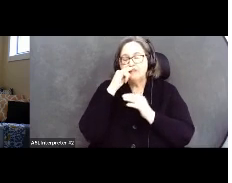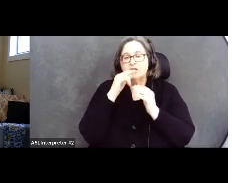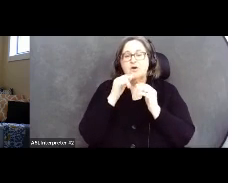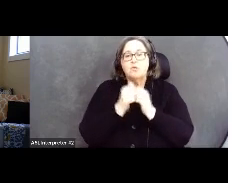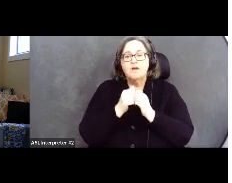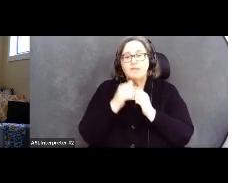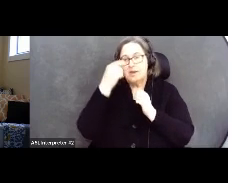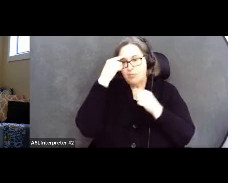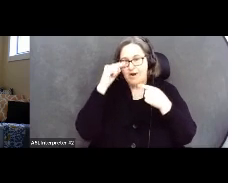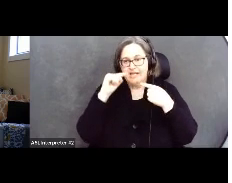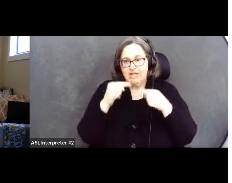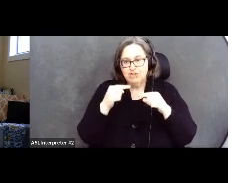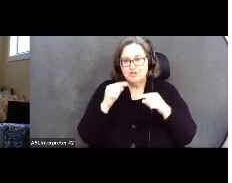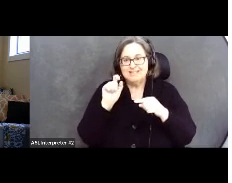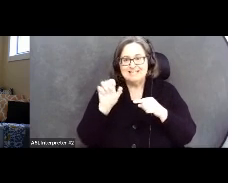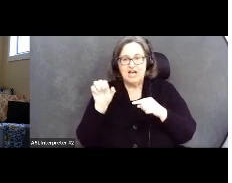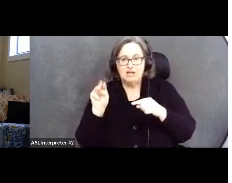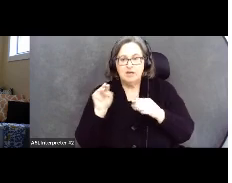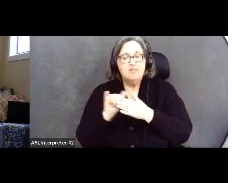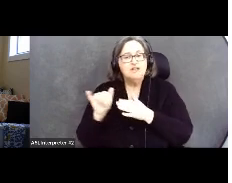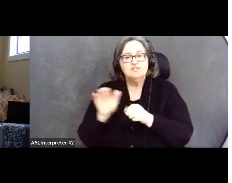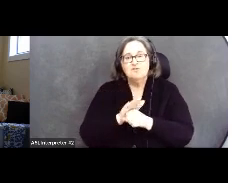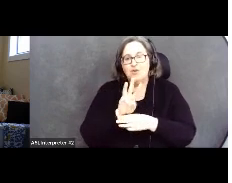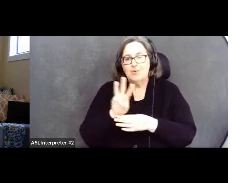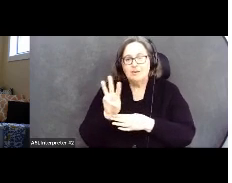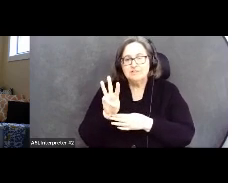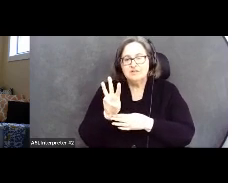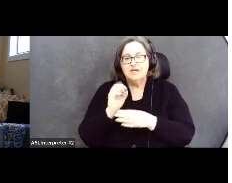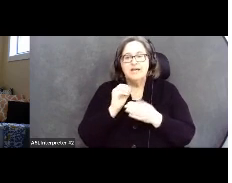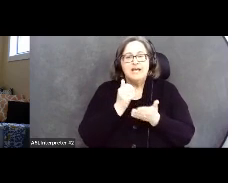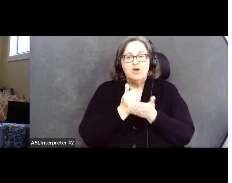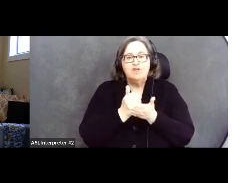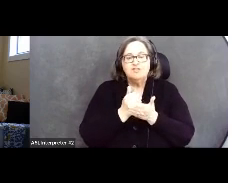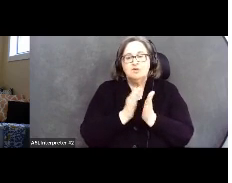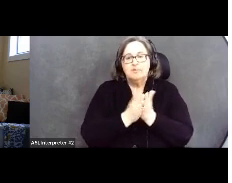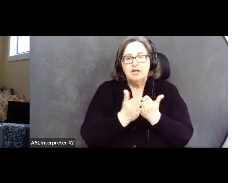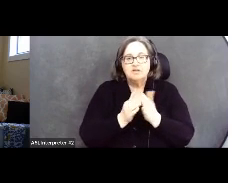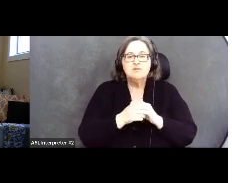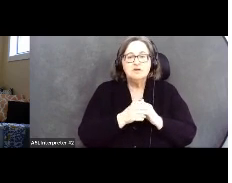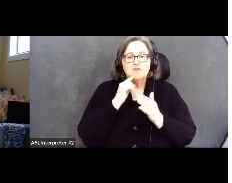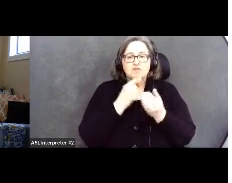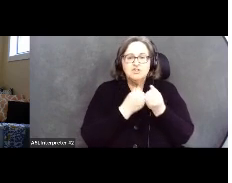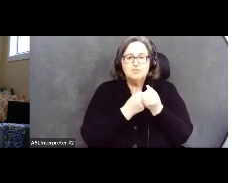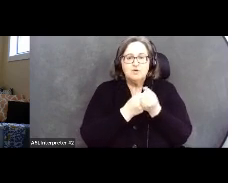That is an entire website and intervention manual there for supporting students with